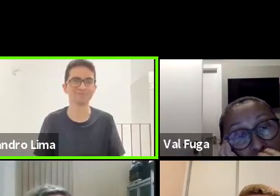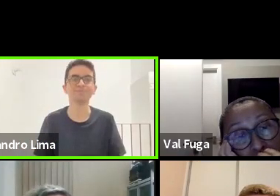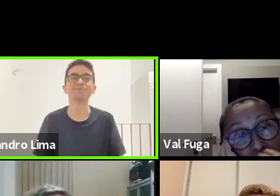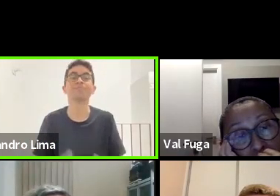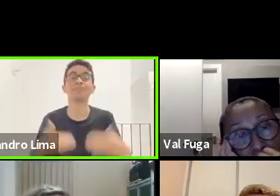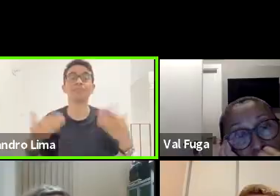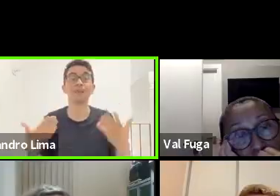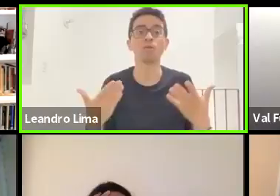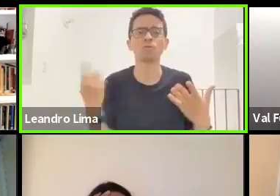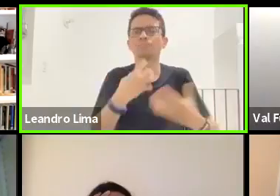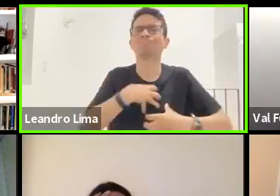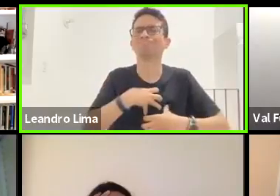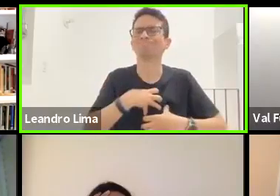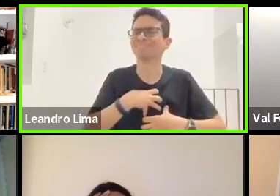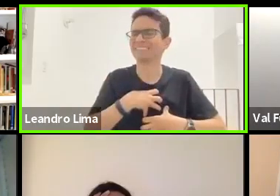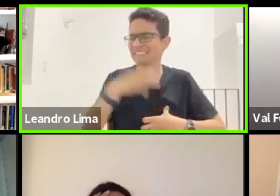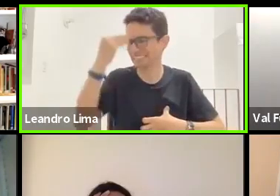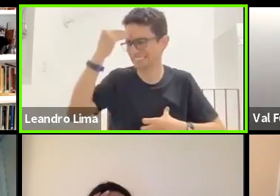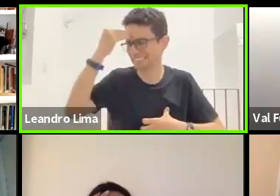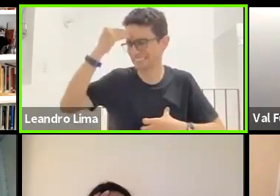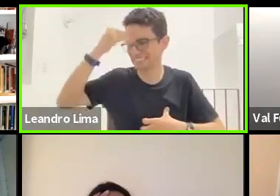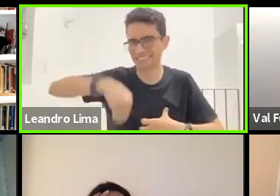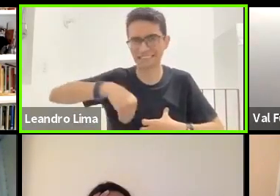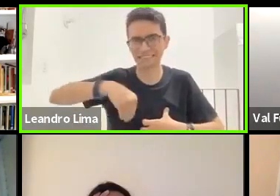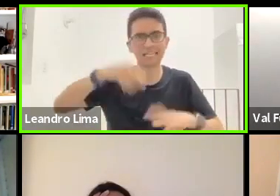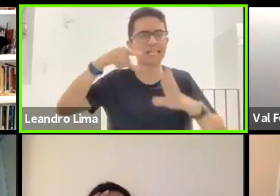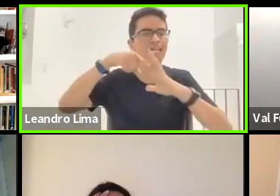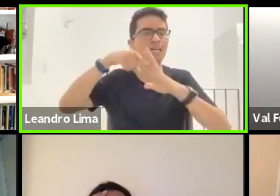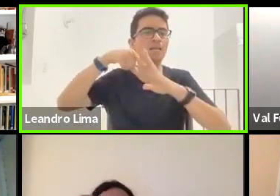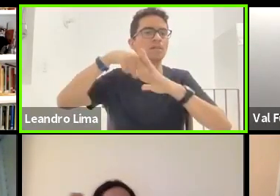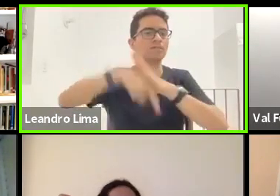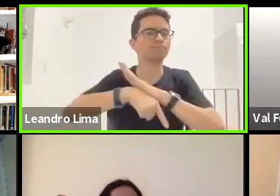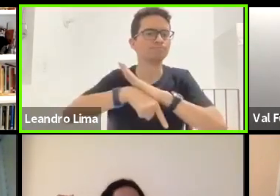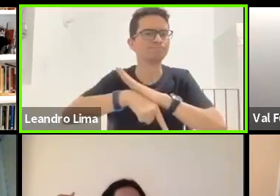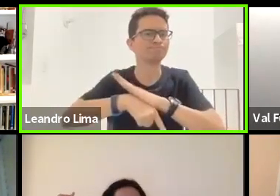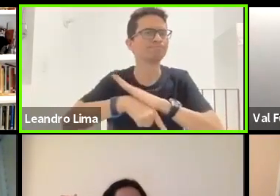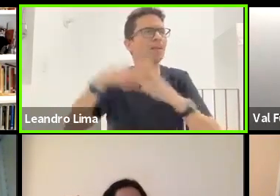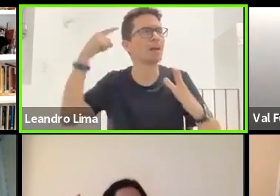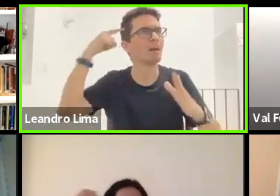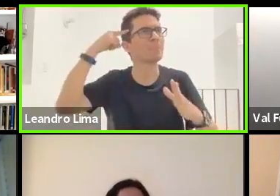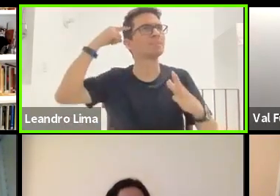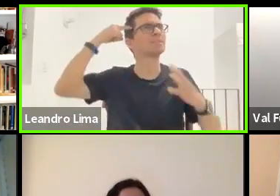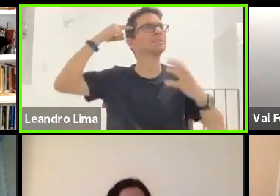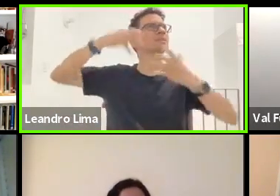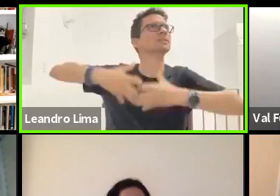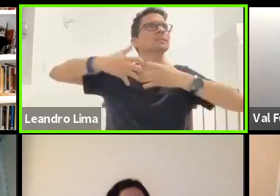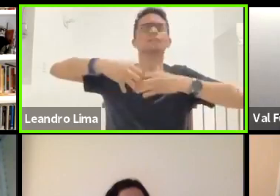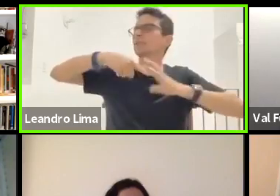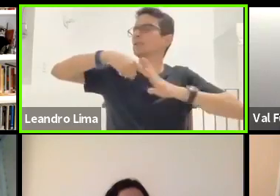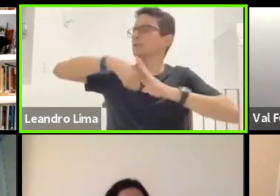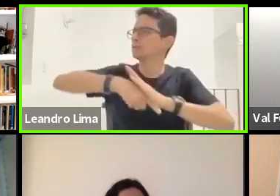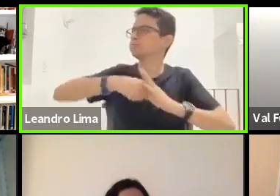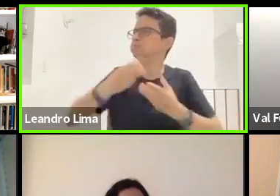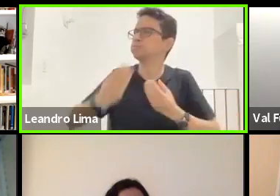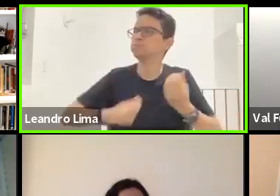the best word but it makes us think. deep inside. e. What is the turning What is the turning point, you know. because